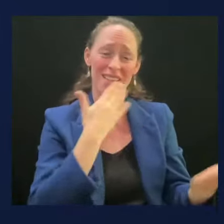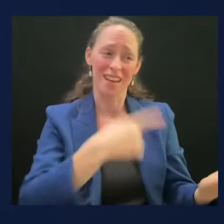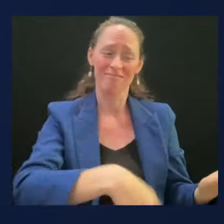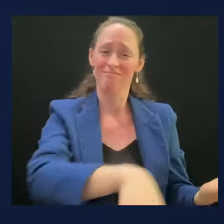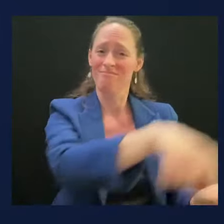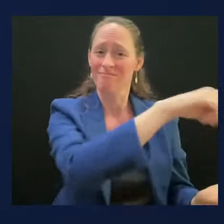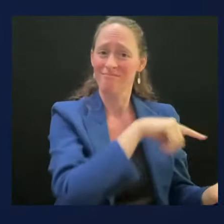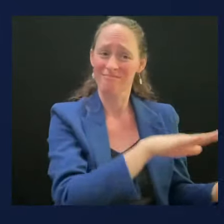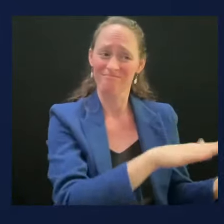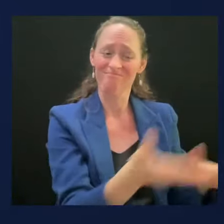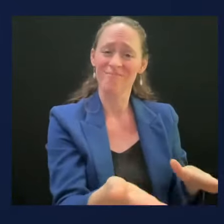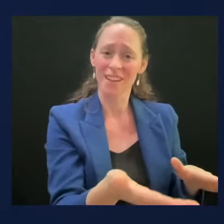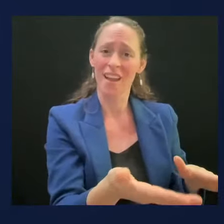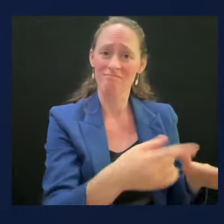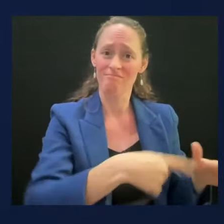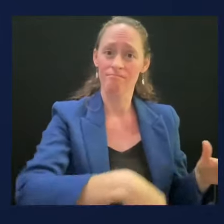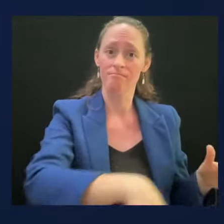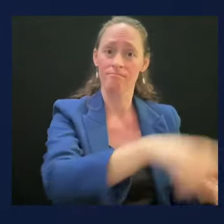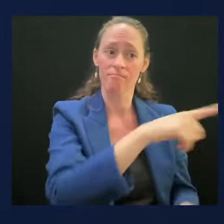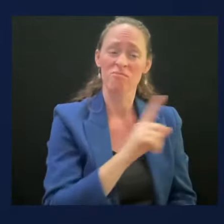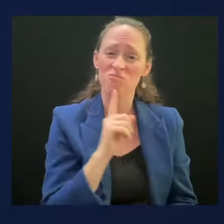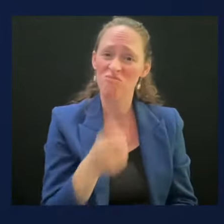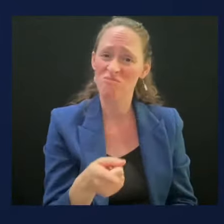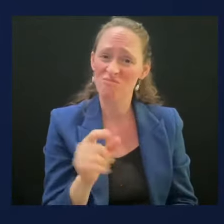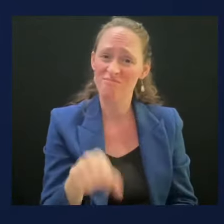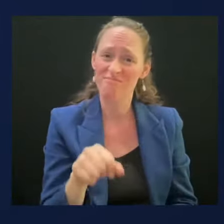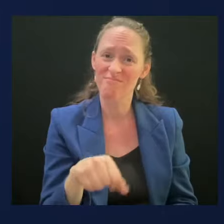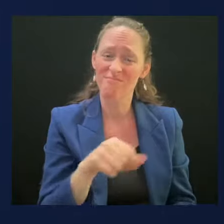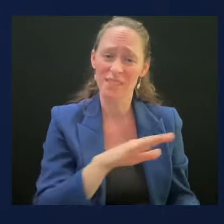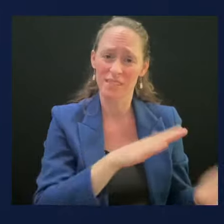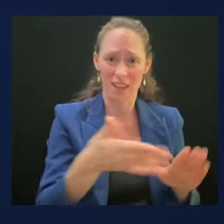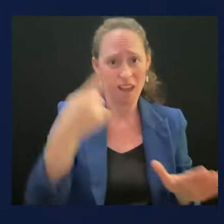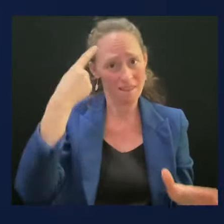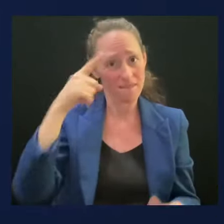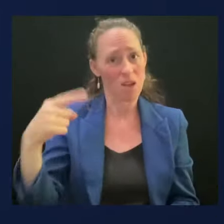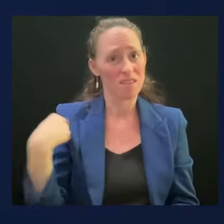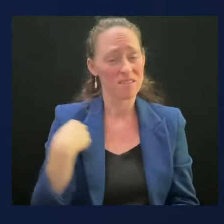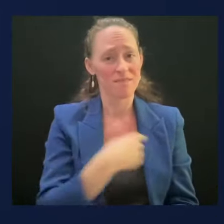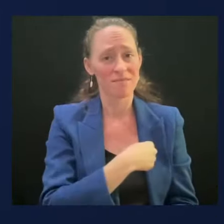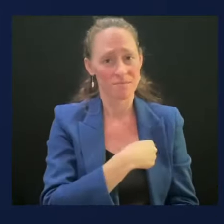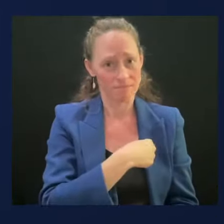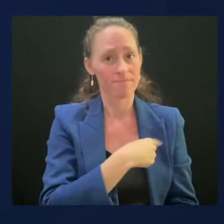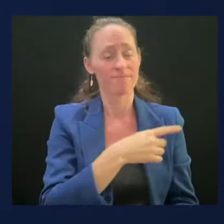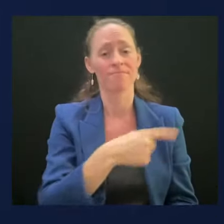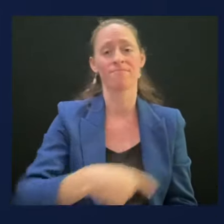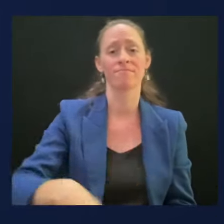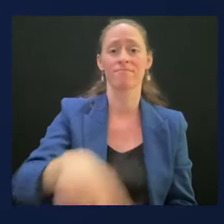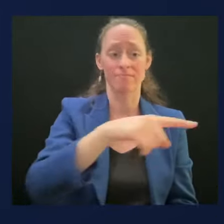but it is not the end. We continue to stand and we continue to unite together in strength